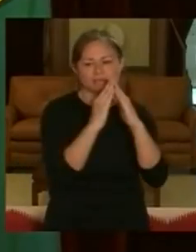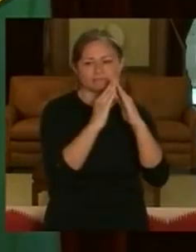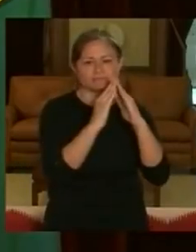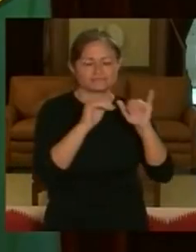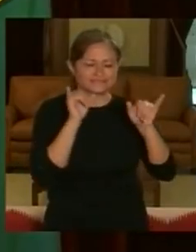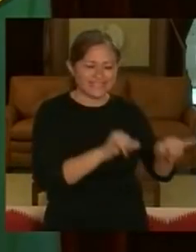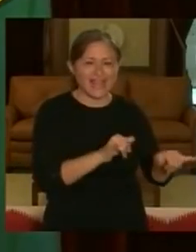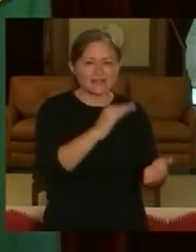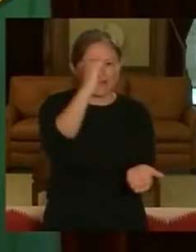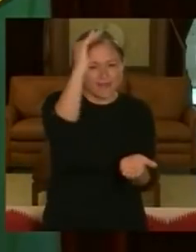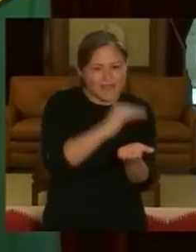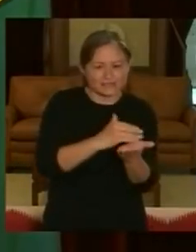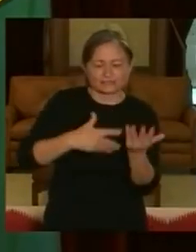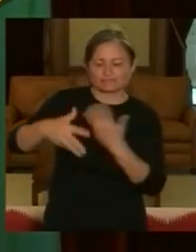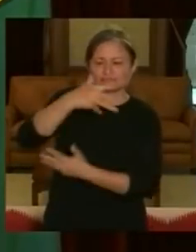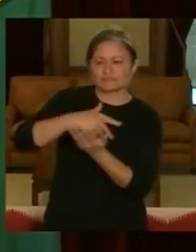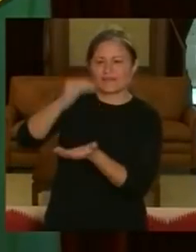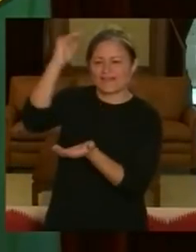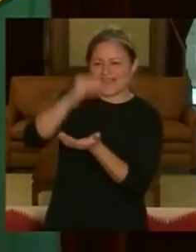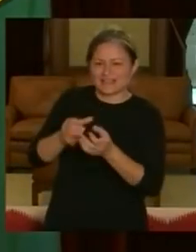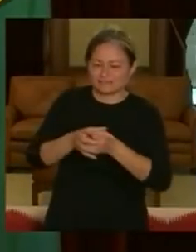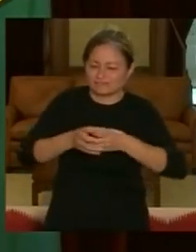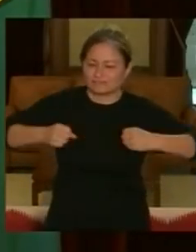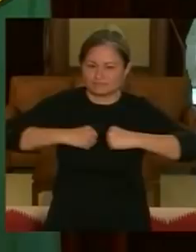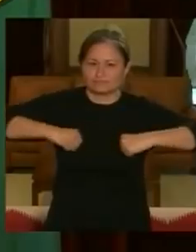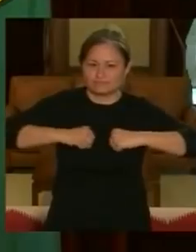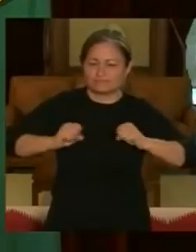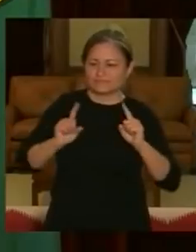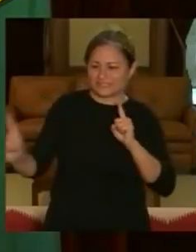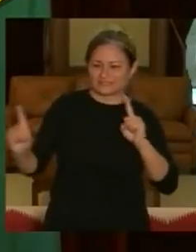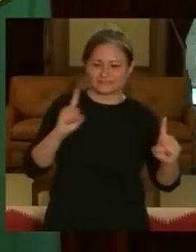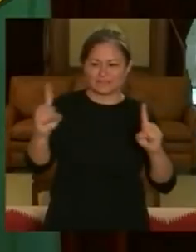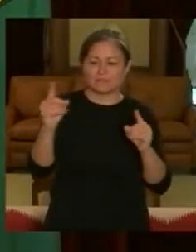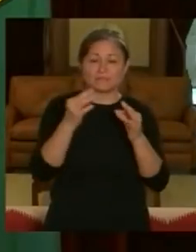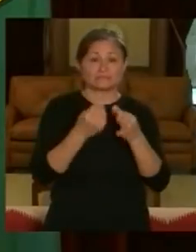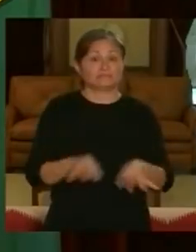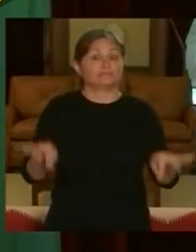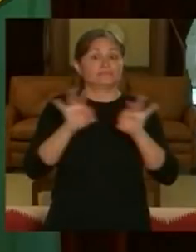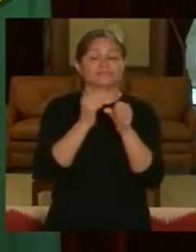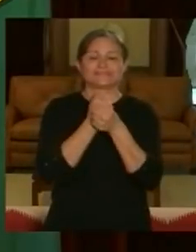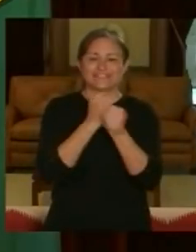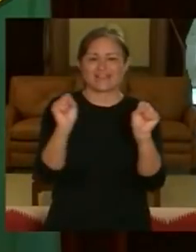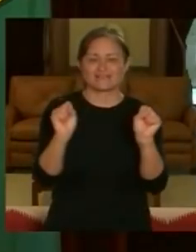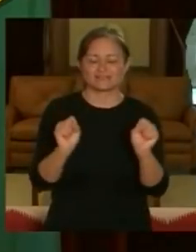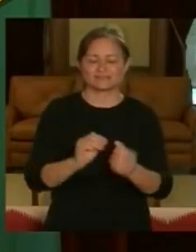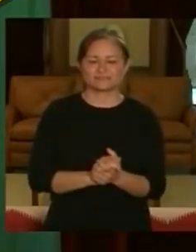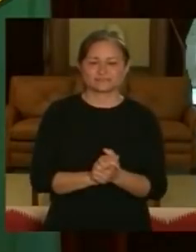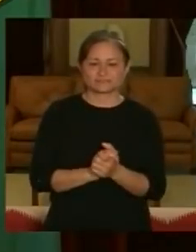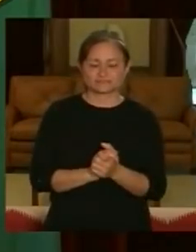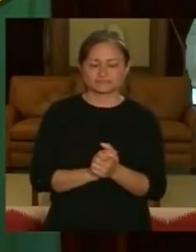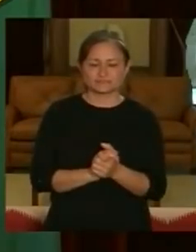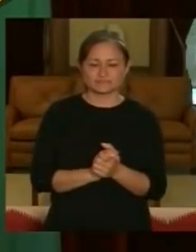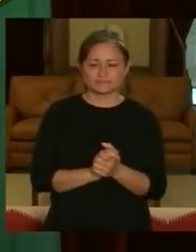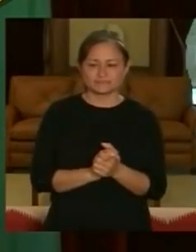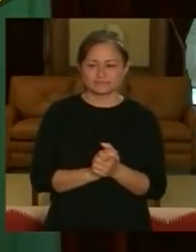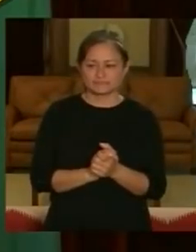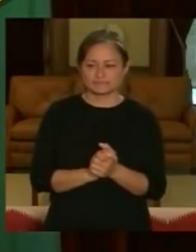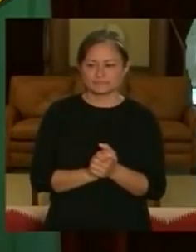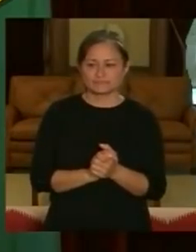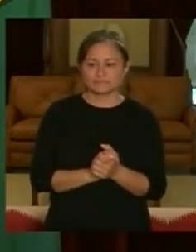AND THE MORE OF US WHO WILL STAY HOME, THE FEWER OF US WHO WILL BE INFECTED BY COVID-19, AND THE MORE LIVES WILL BE